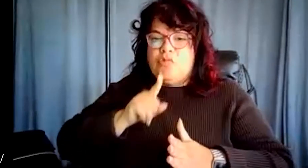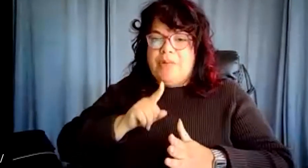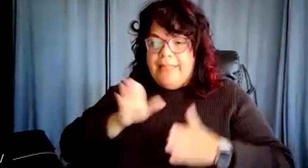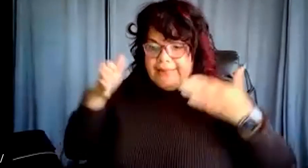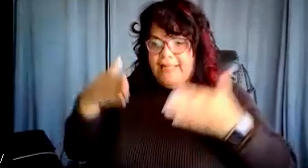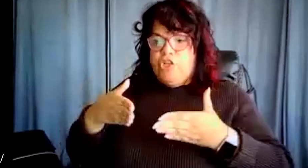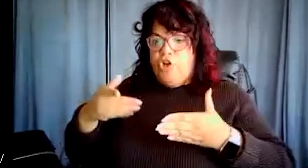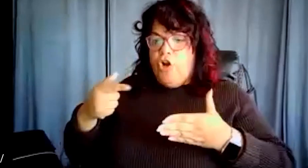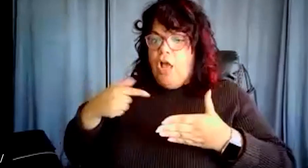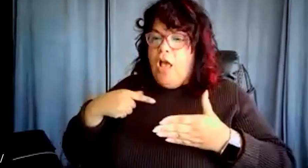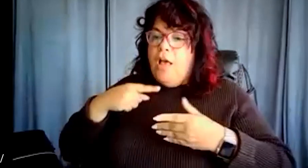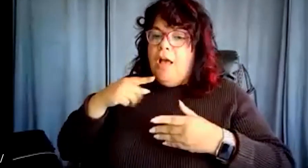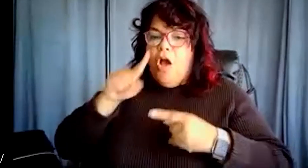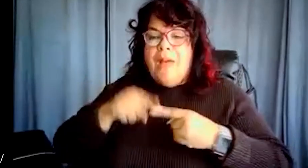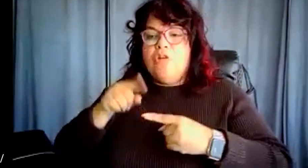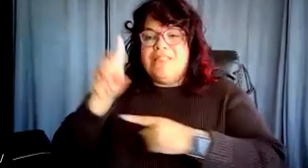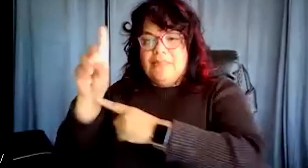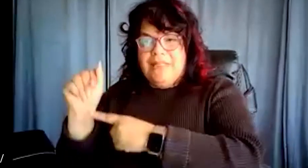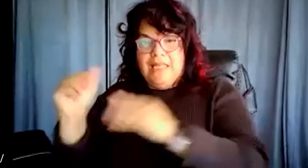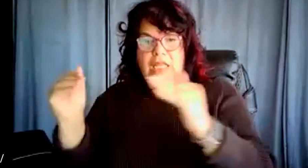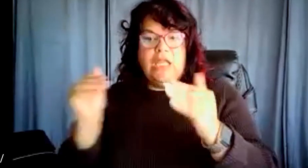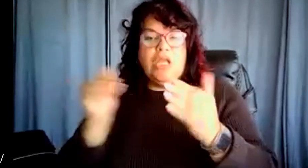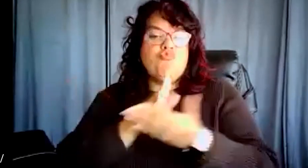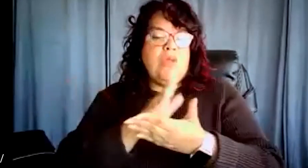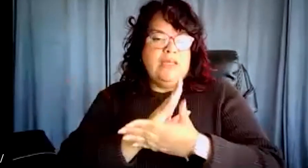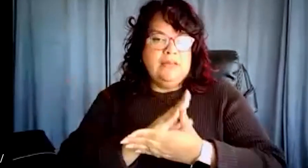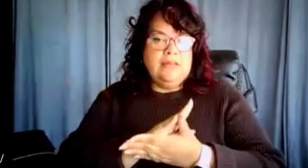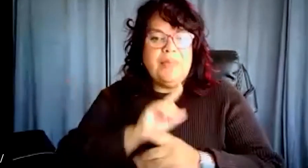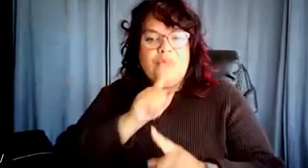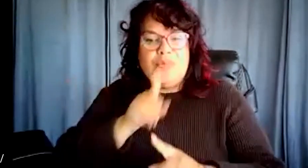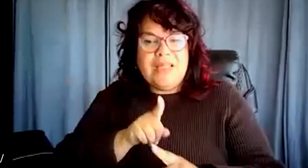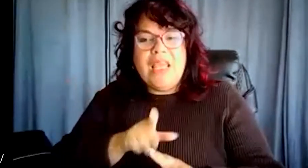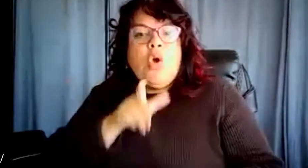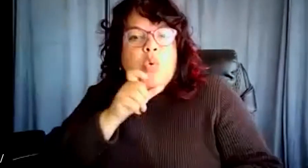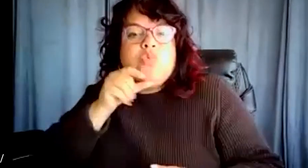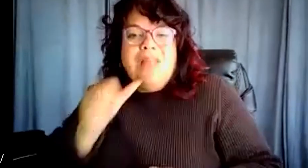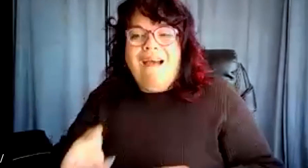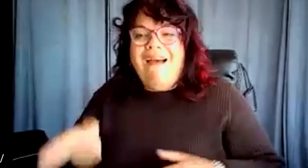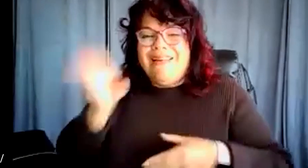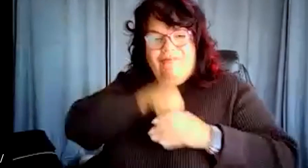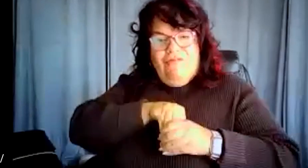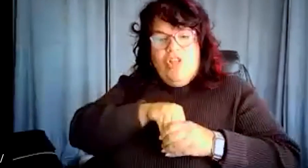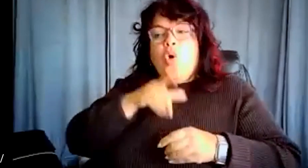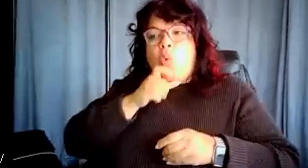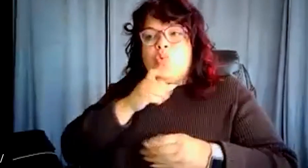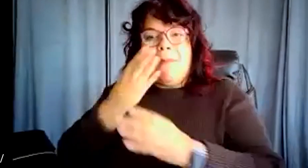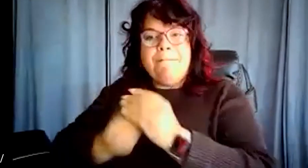But the question that we need to be asking ourselves is, who's not at the table? Who's missing from the conversation of disability rights?